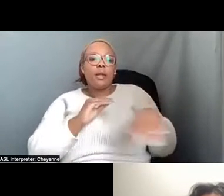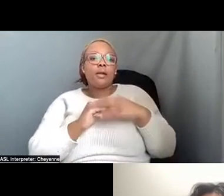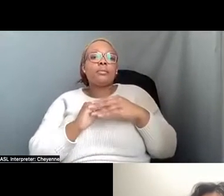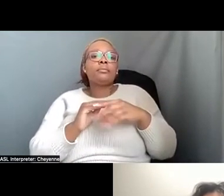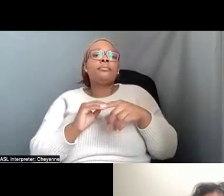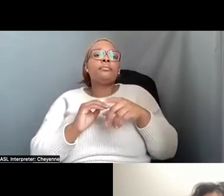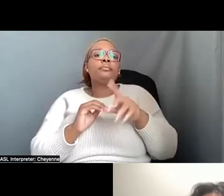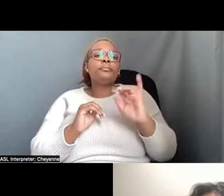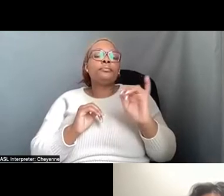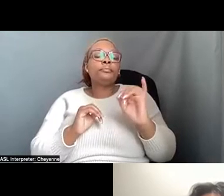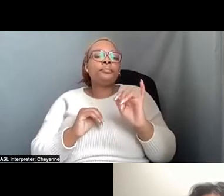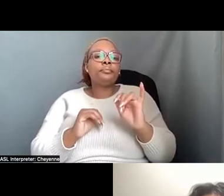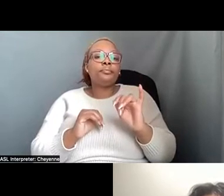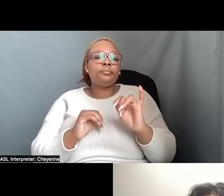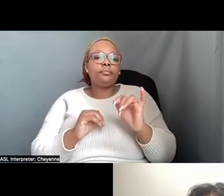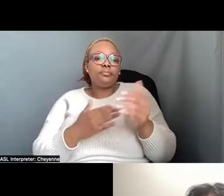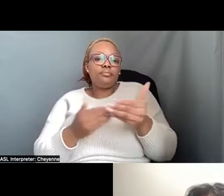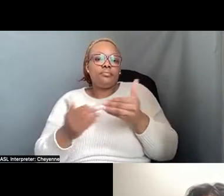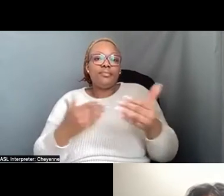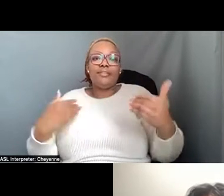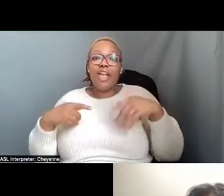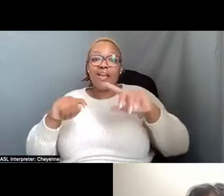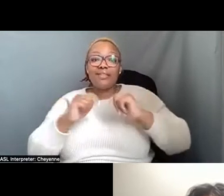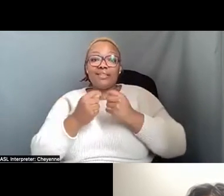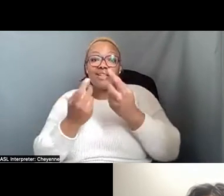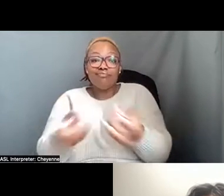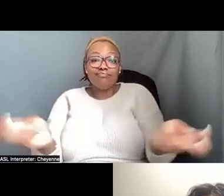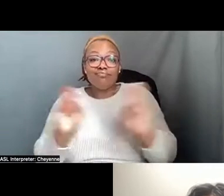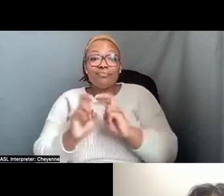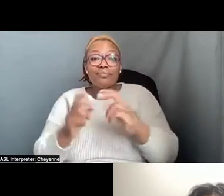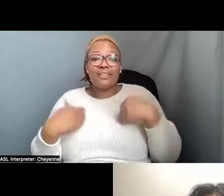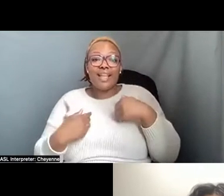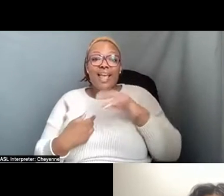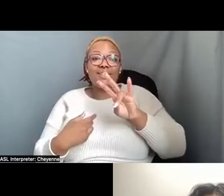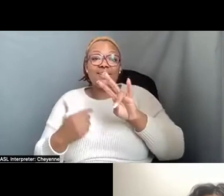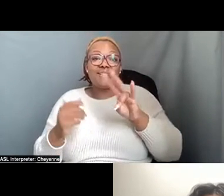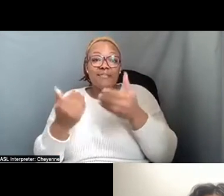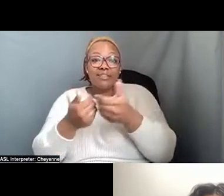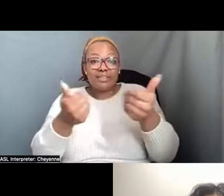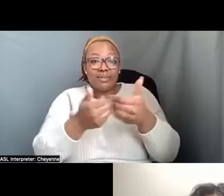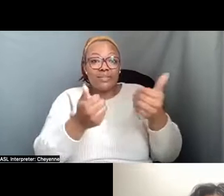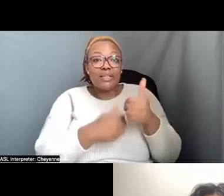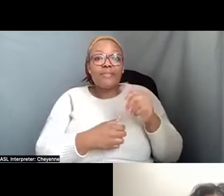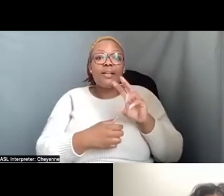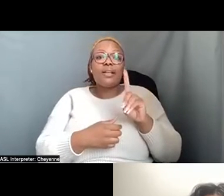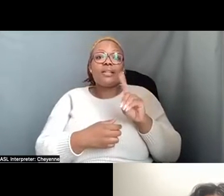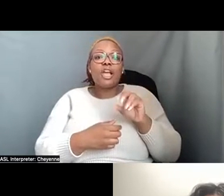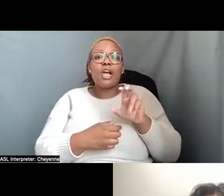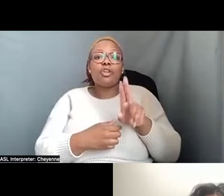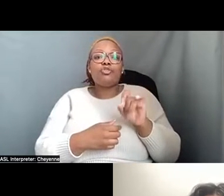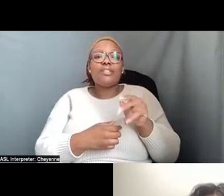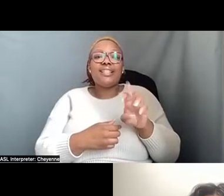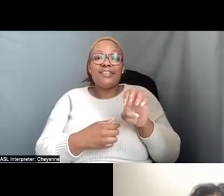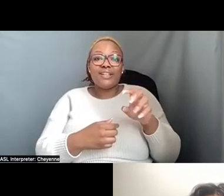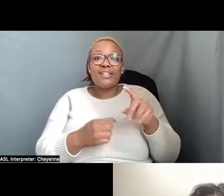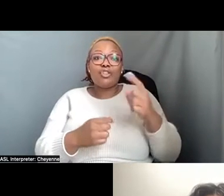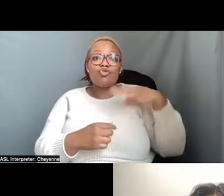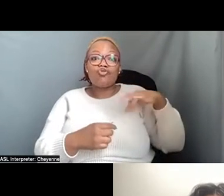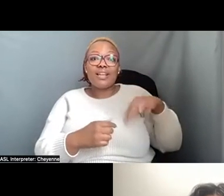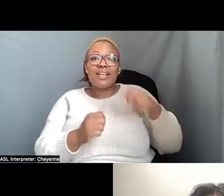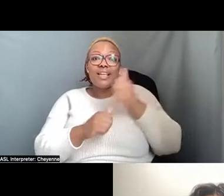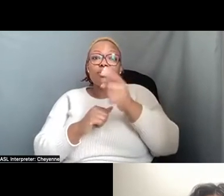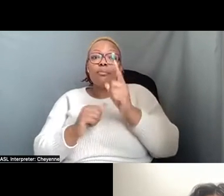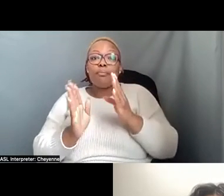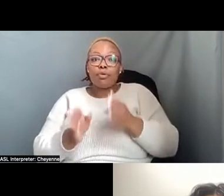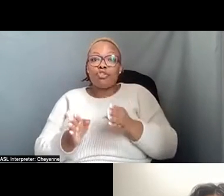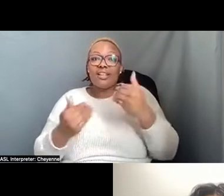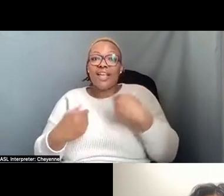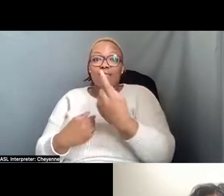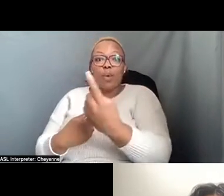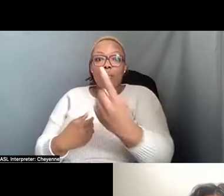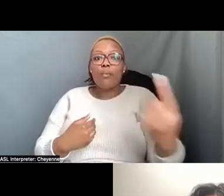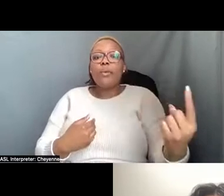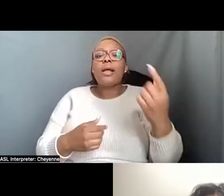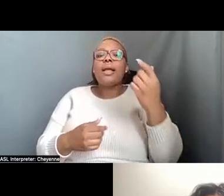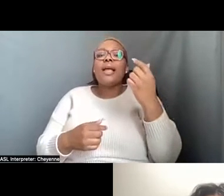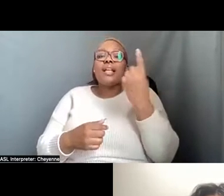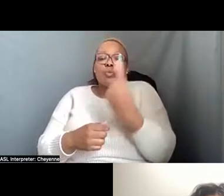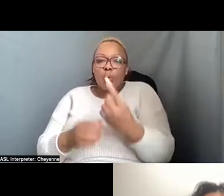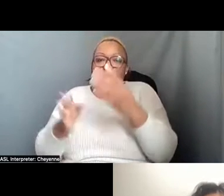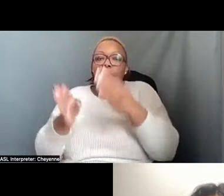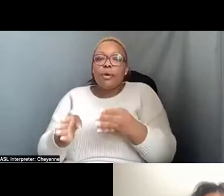I would also add to that even if you have a team that has seven separate